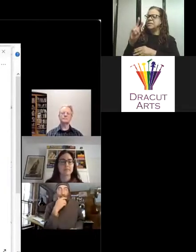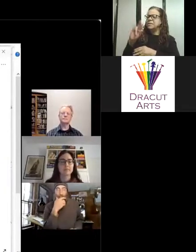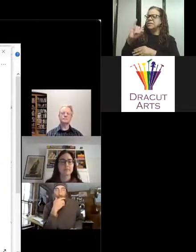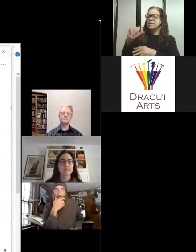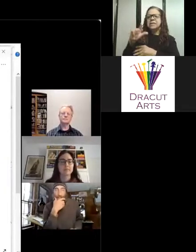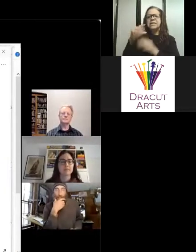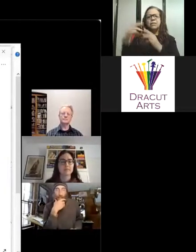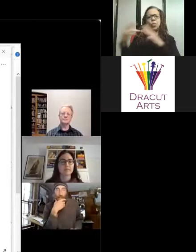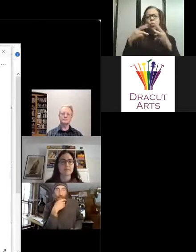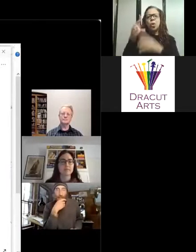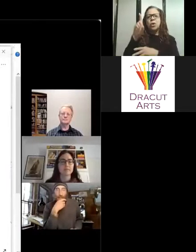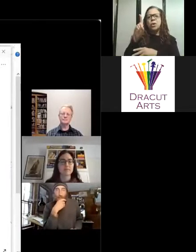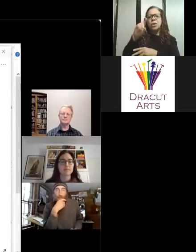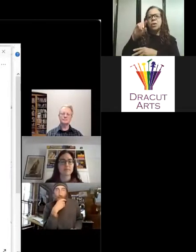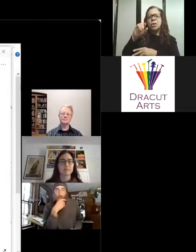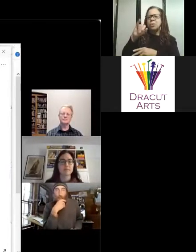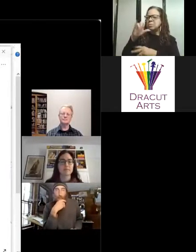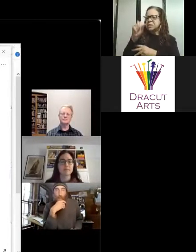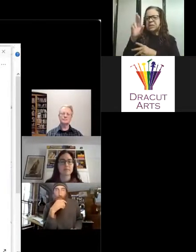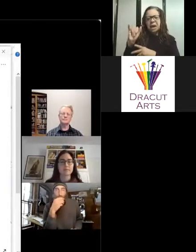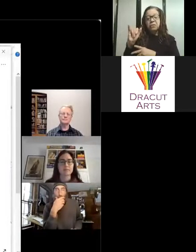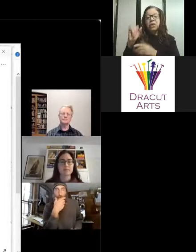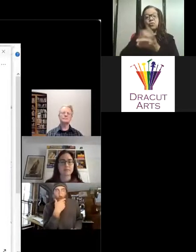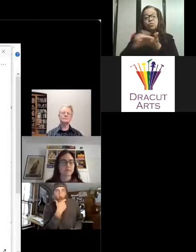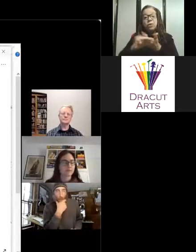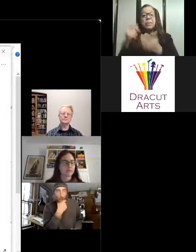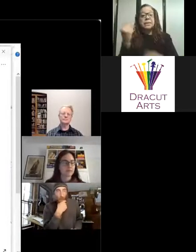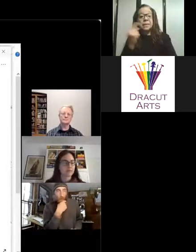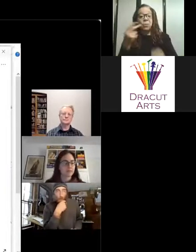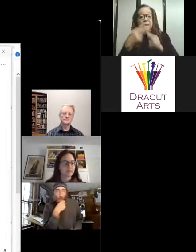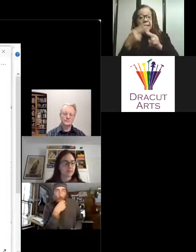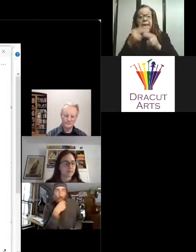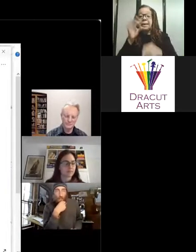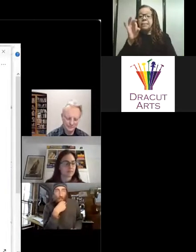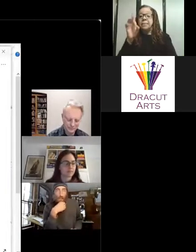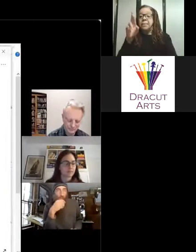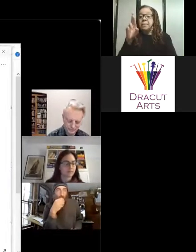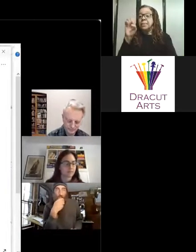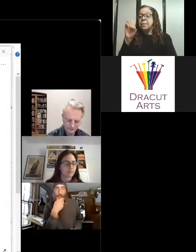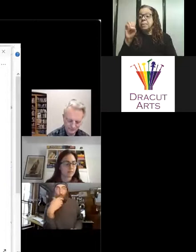uh, a fellow um, named "Freeman Colby" who-- the only reason I knew him was because there's